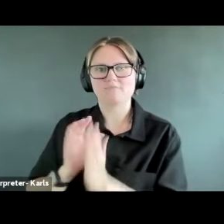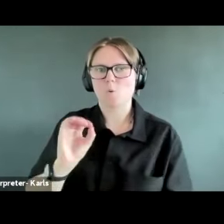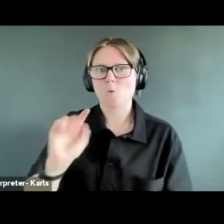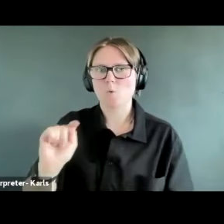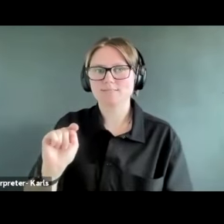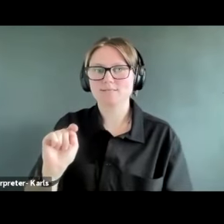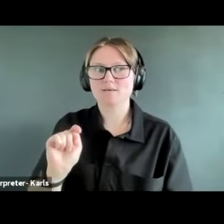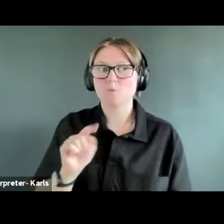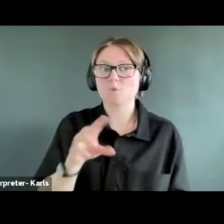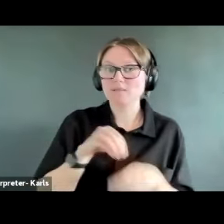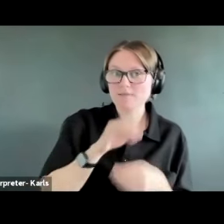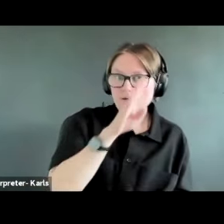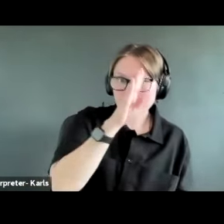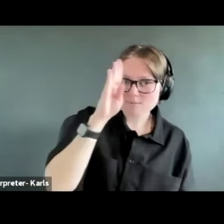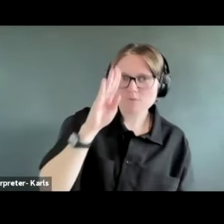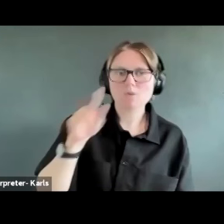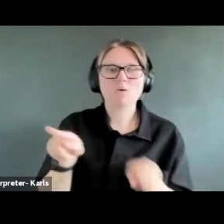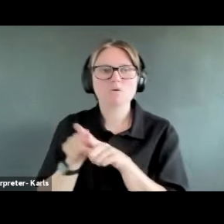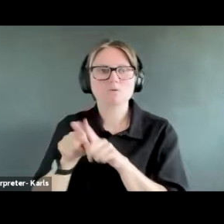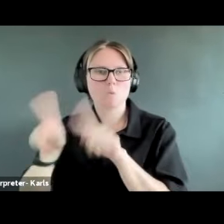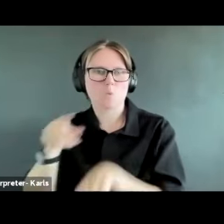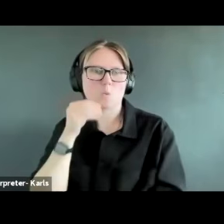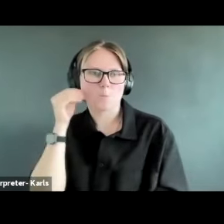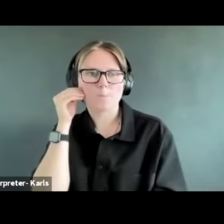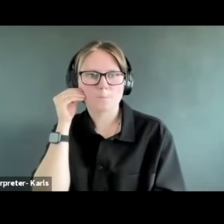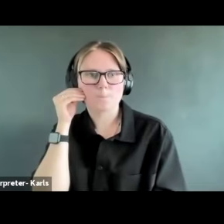and when I was going home, but that support wasn't